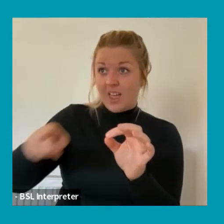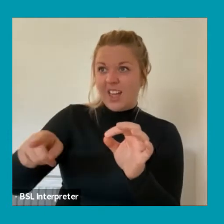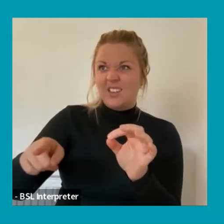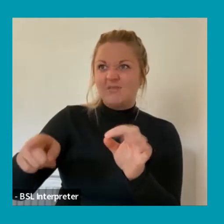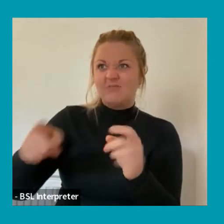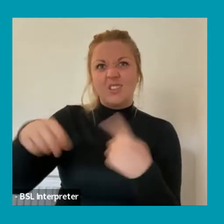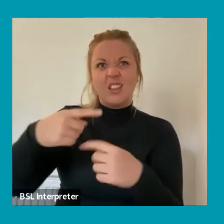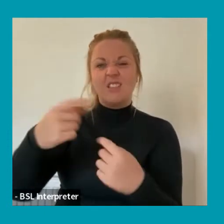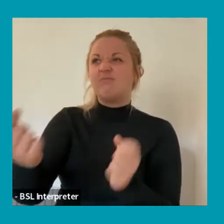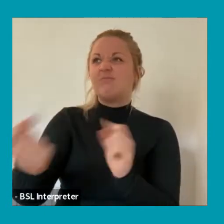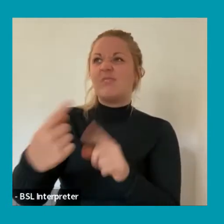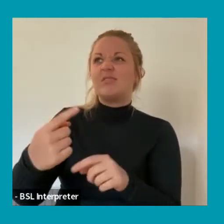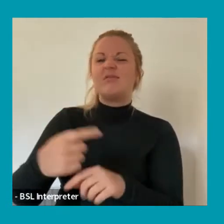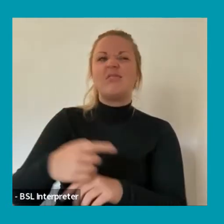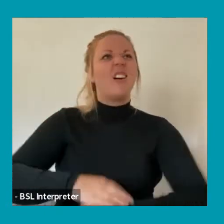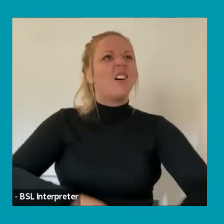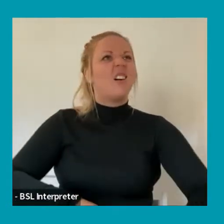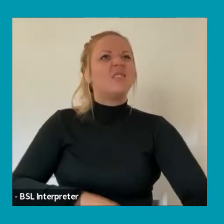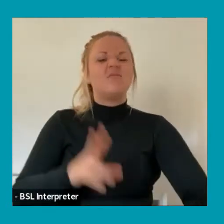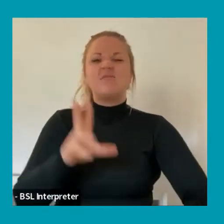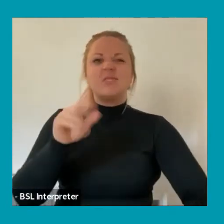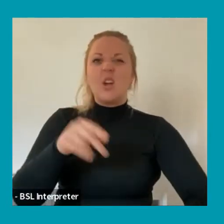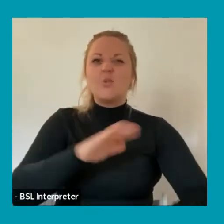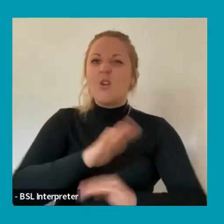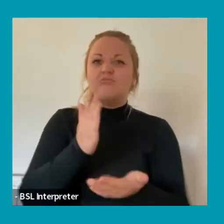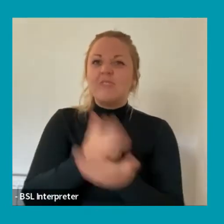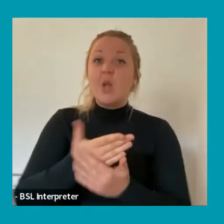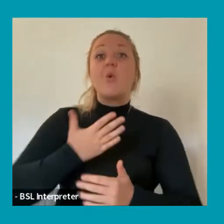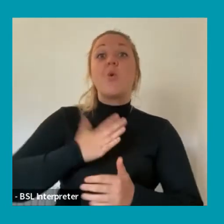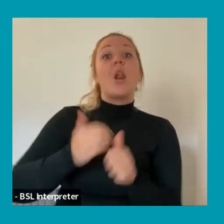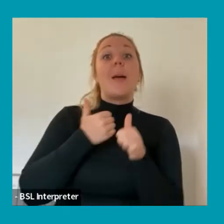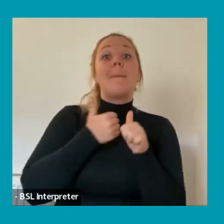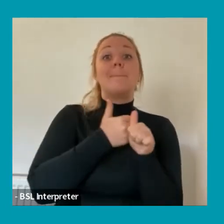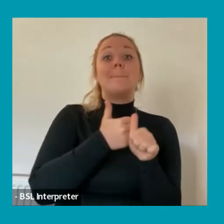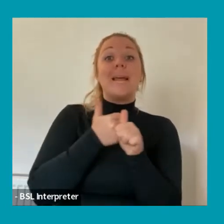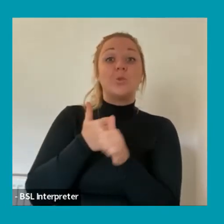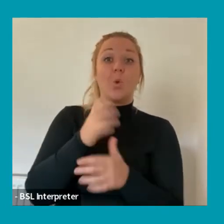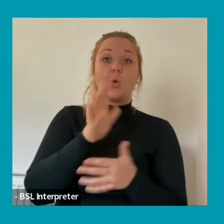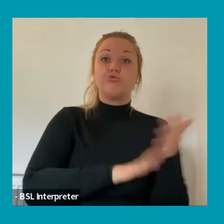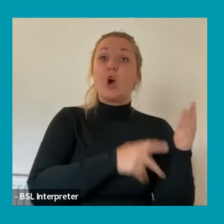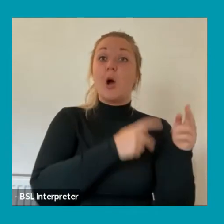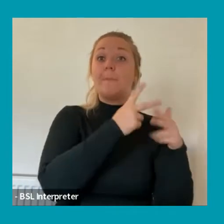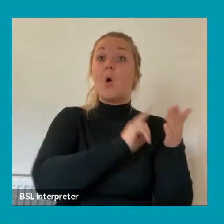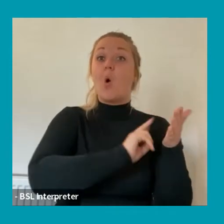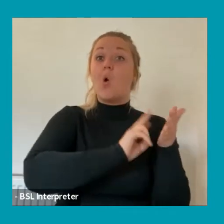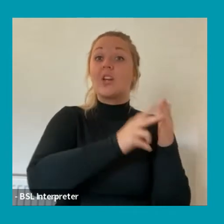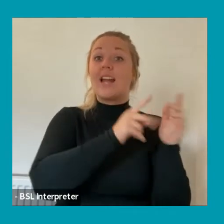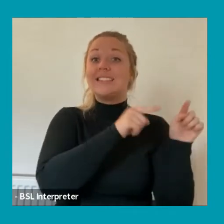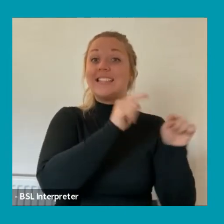What we would really like are mentors from organisations where we want to be. To help us navigate around the barriers to get there.